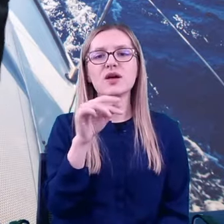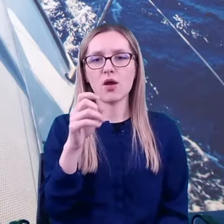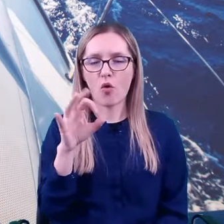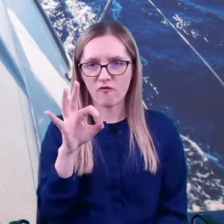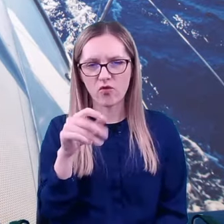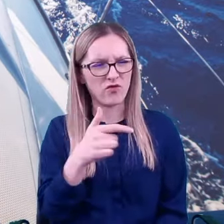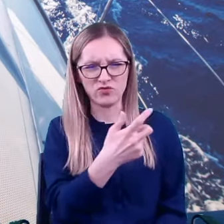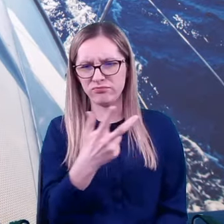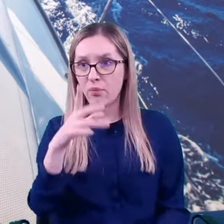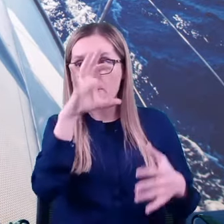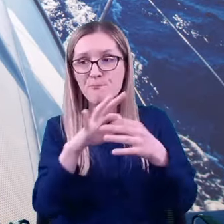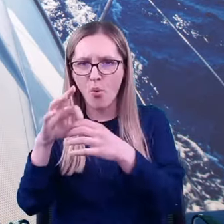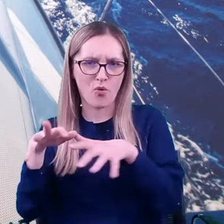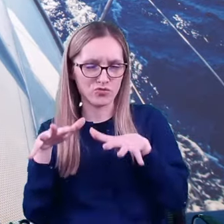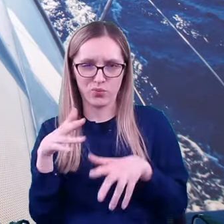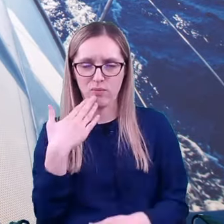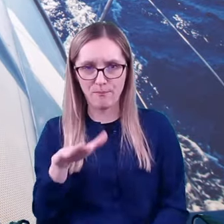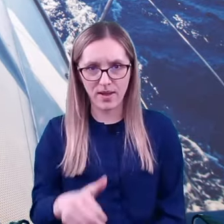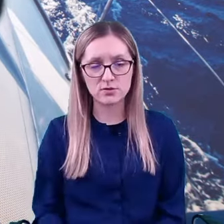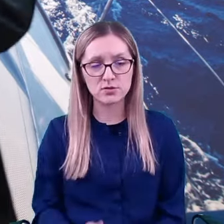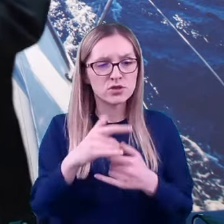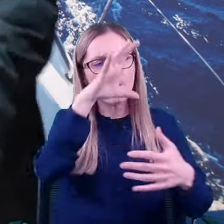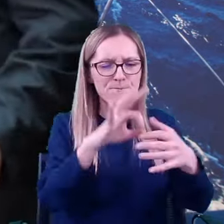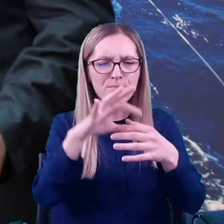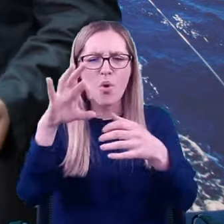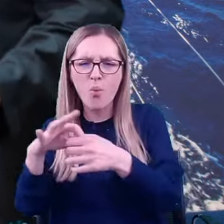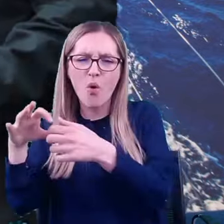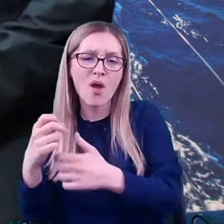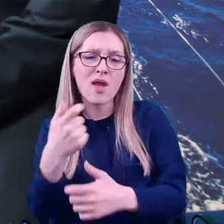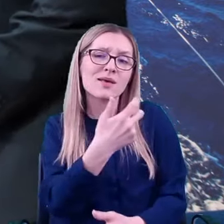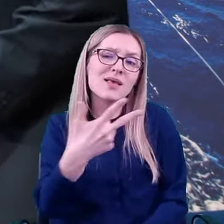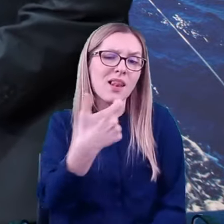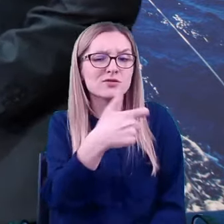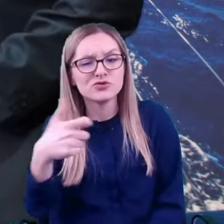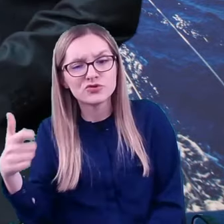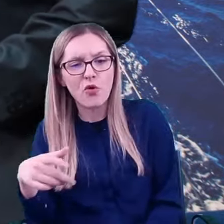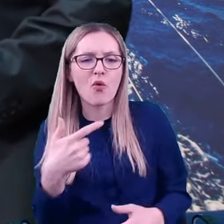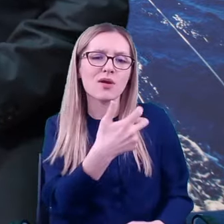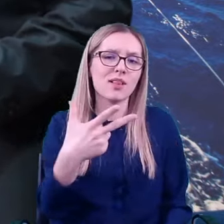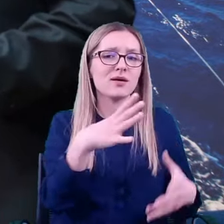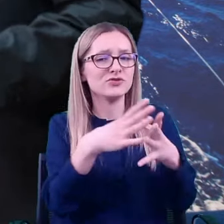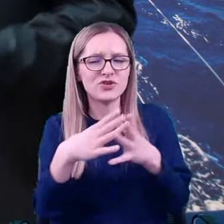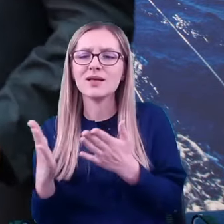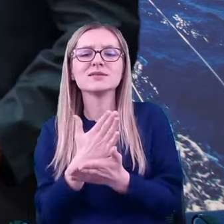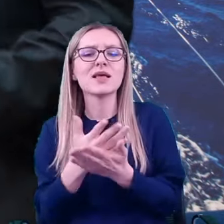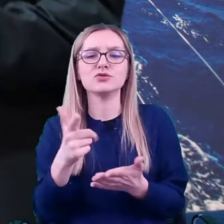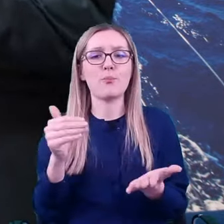If we connect a few dozen or a few hundred of these cells, depending on what we need, we will get what's called a cell stack.